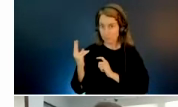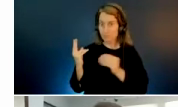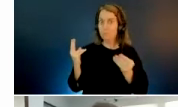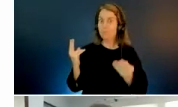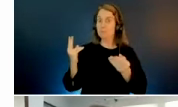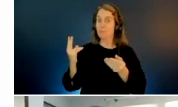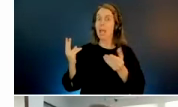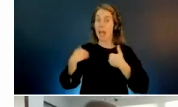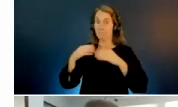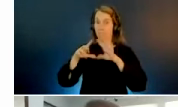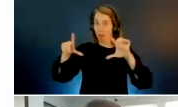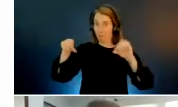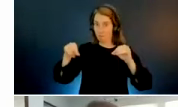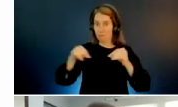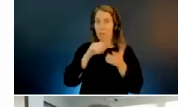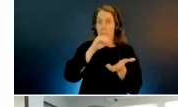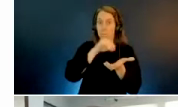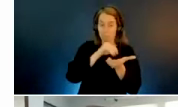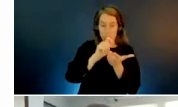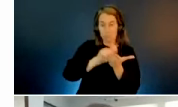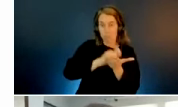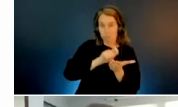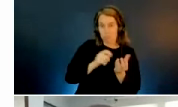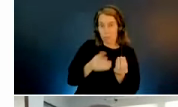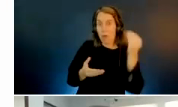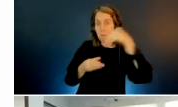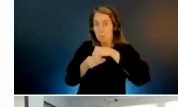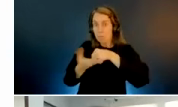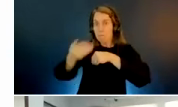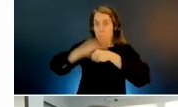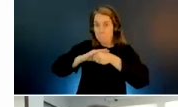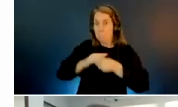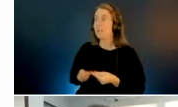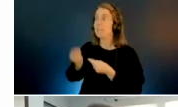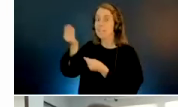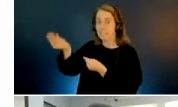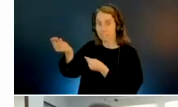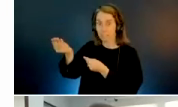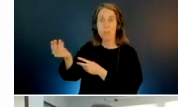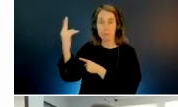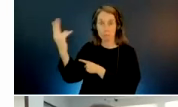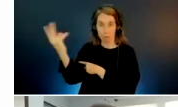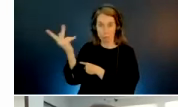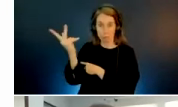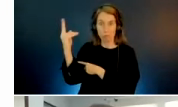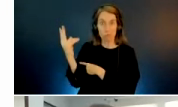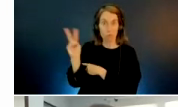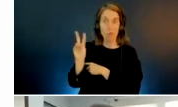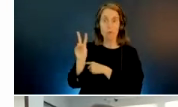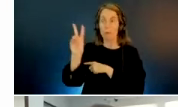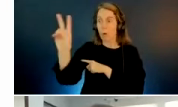ballot for you um lots of people are perfectly comfortable with this um i i am sure that um